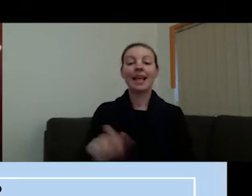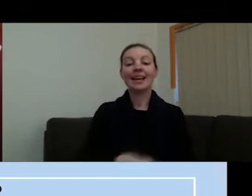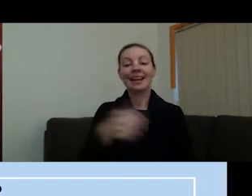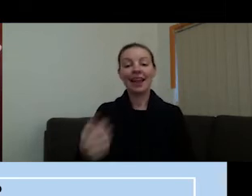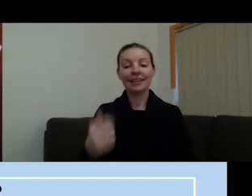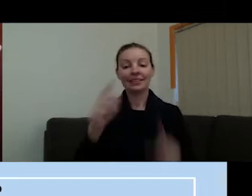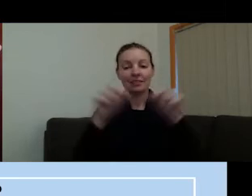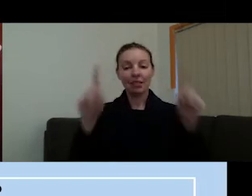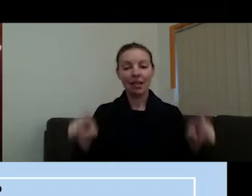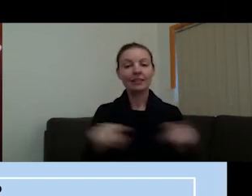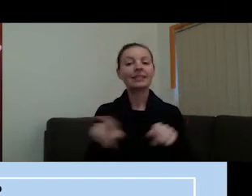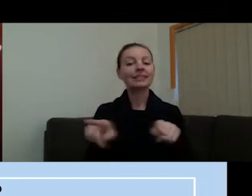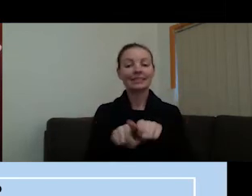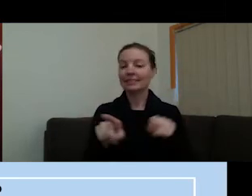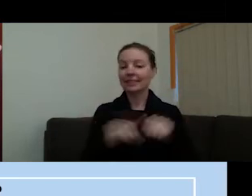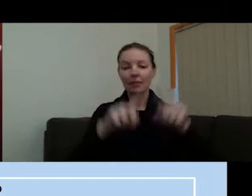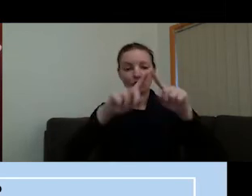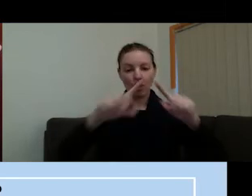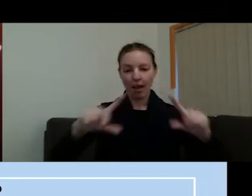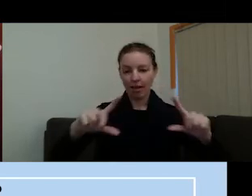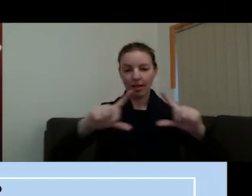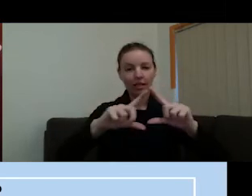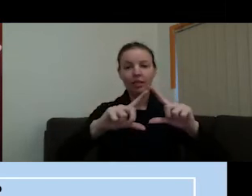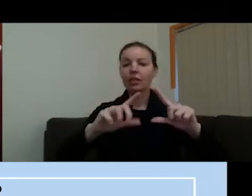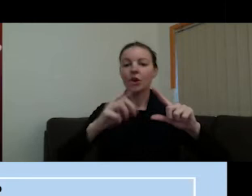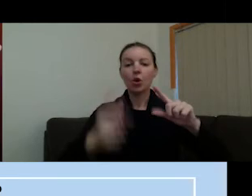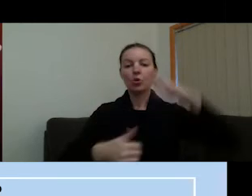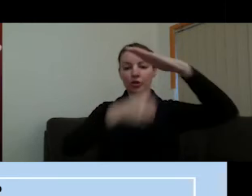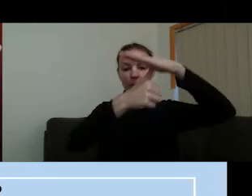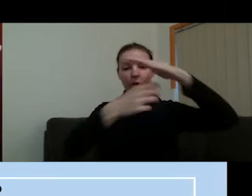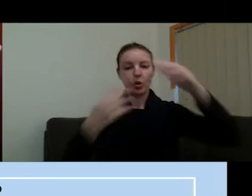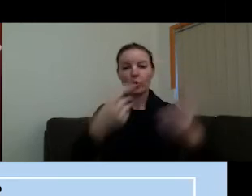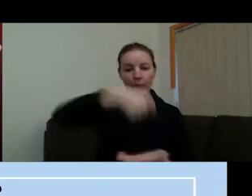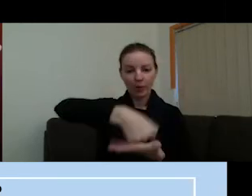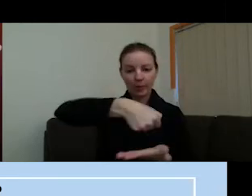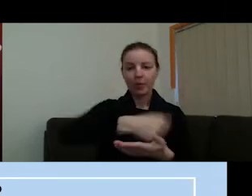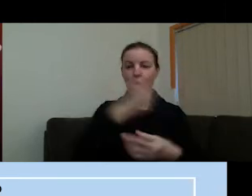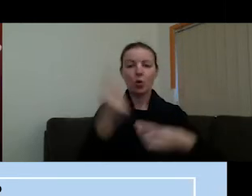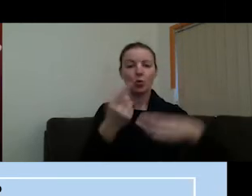triangle with who is up here, who is down here, who's in the middle. And